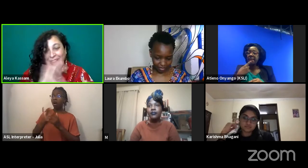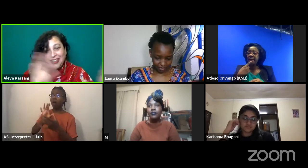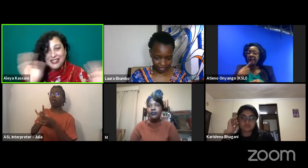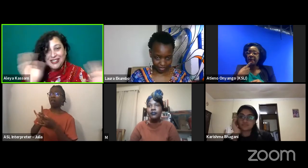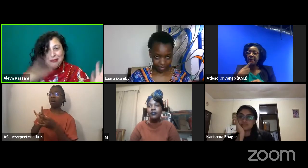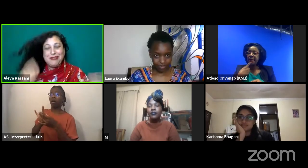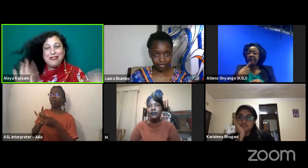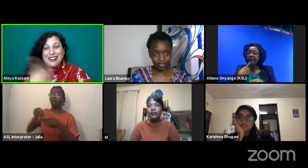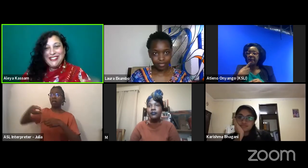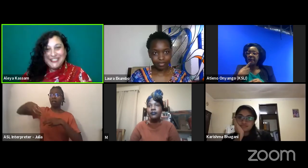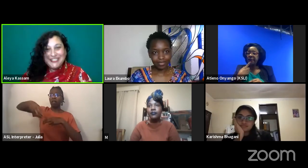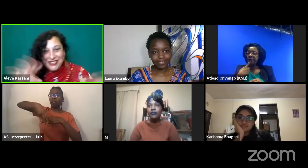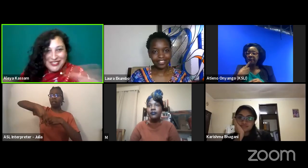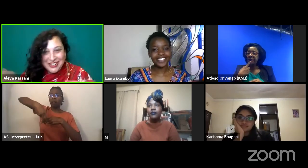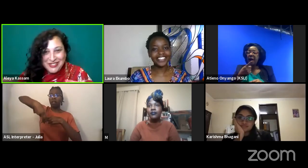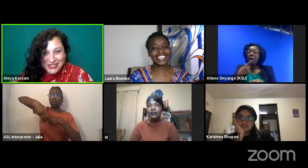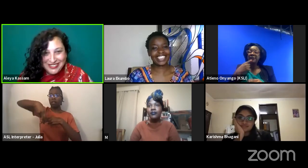but I'll save that part for later for the intro.